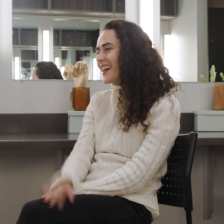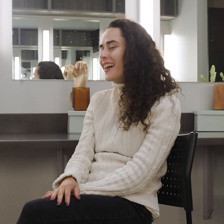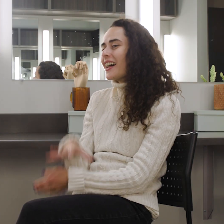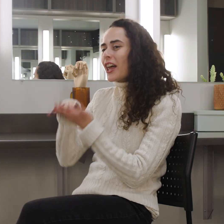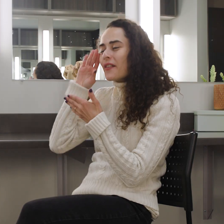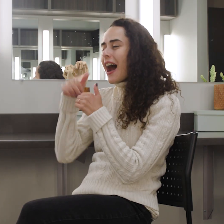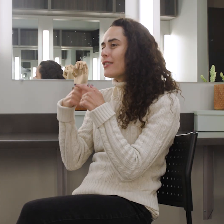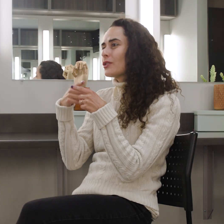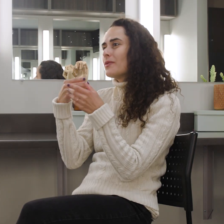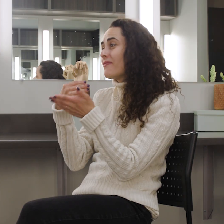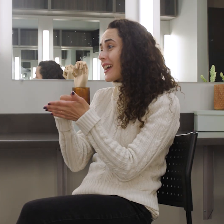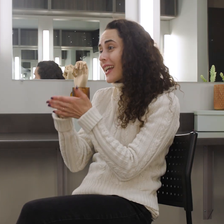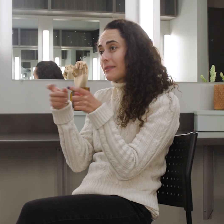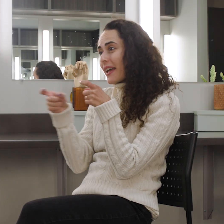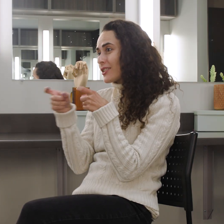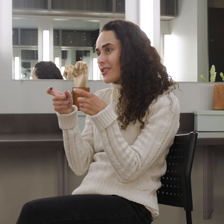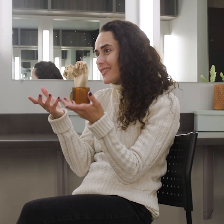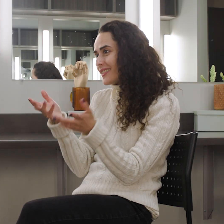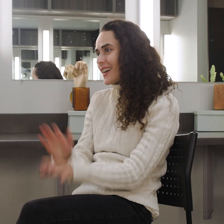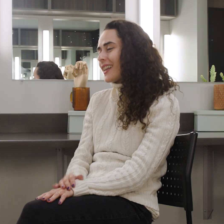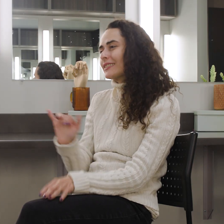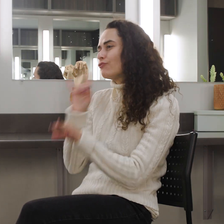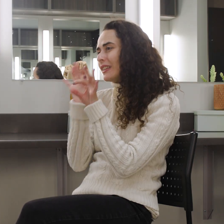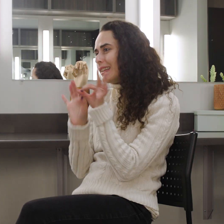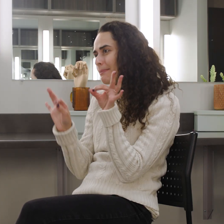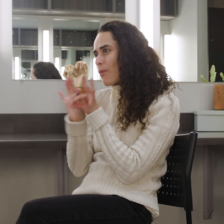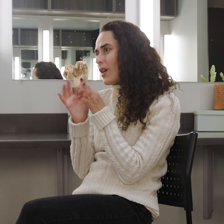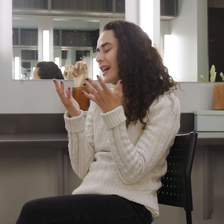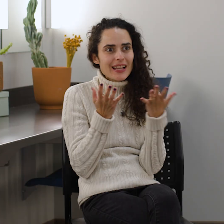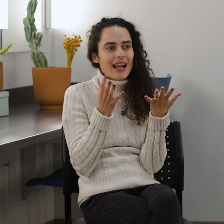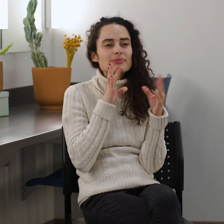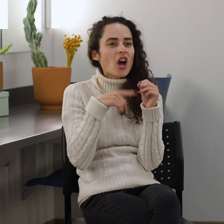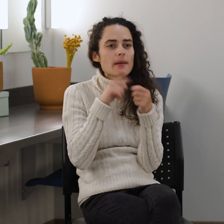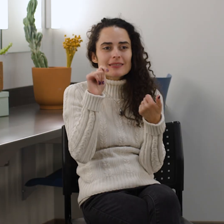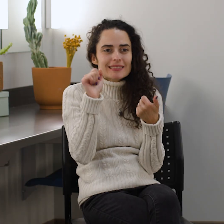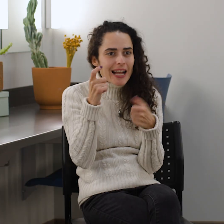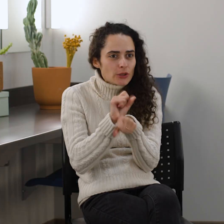Learn how to manage finances, that’s absolutely vital. I’m talking about tax work.